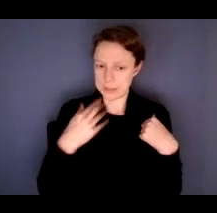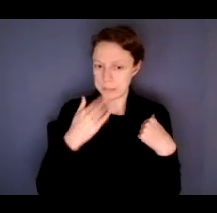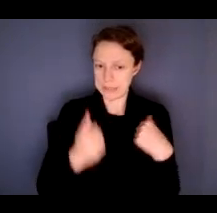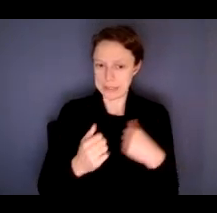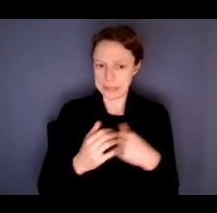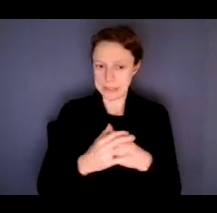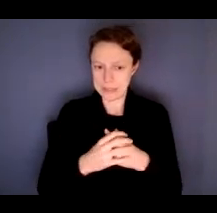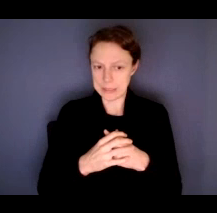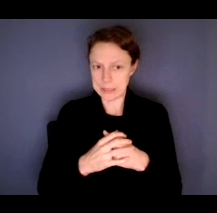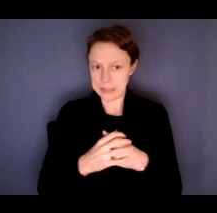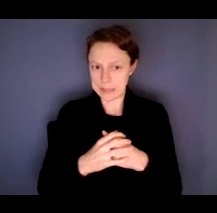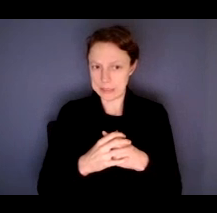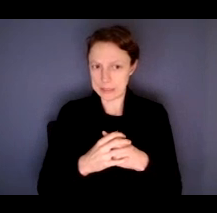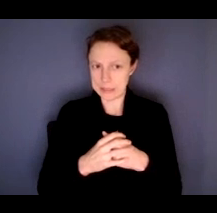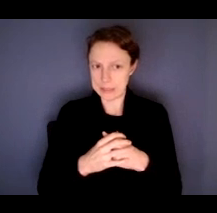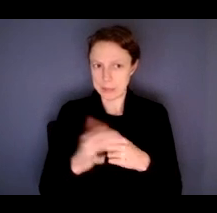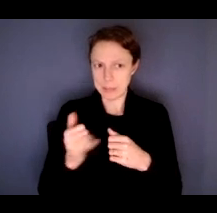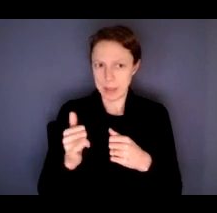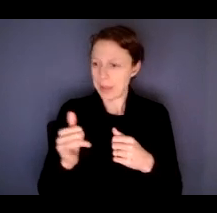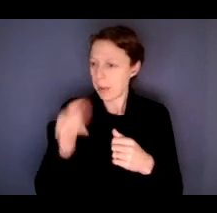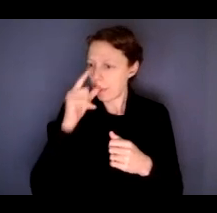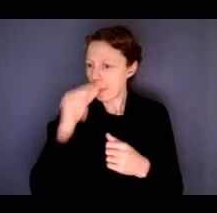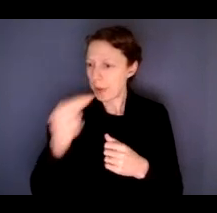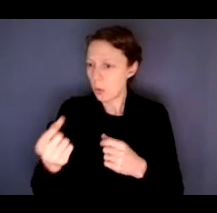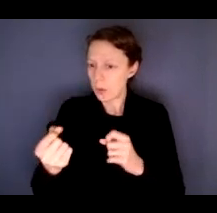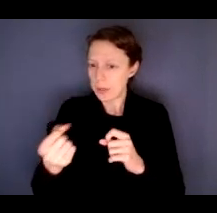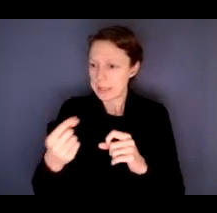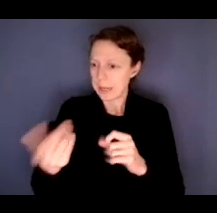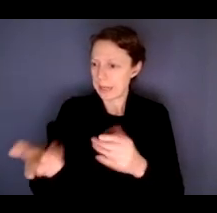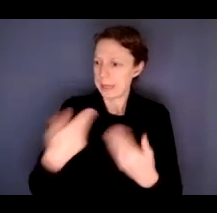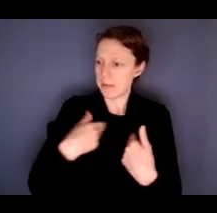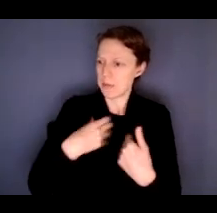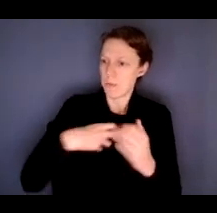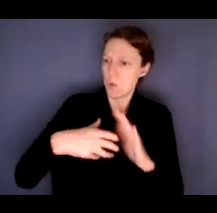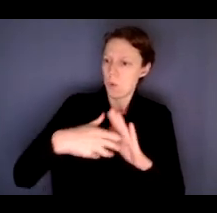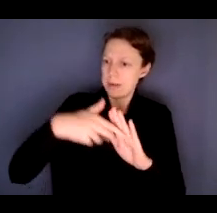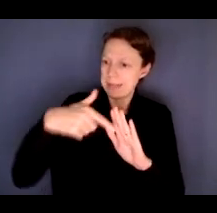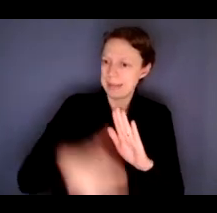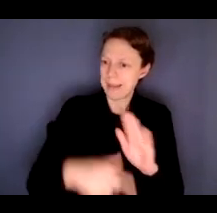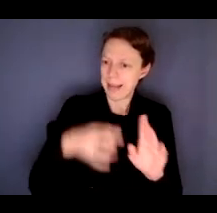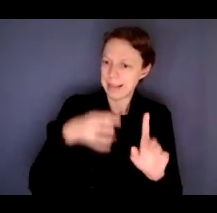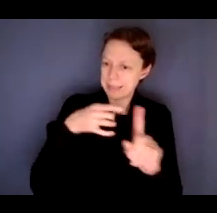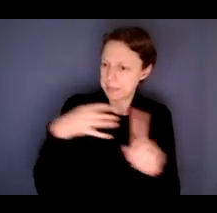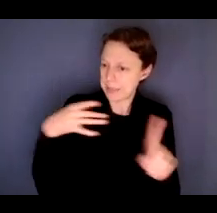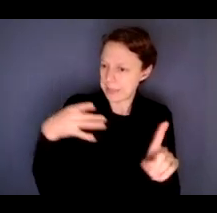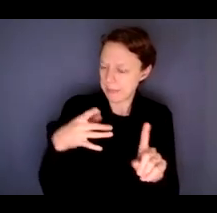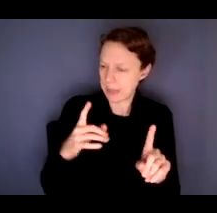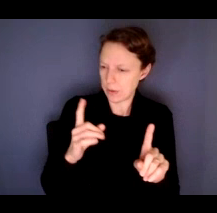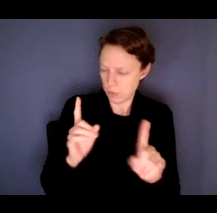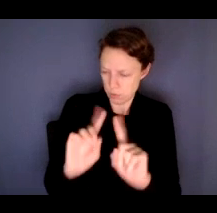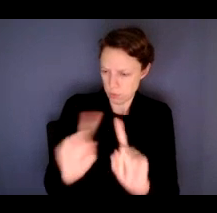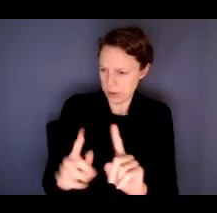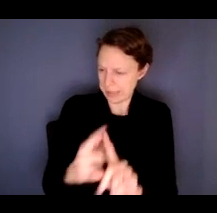If you wouldn't mind going into a little bit more detail and specifying some examples maybe then we